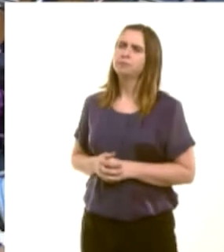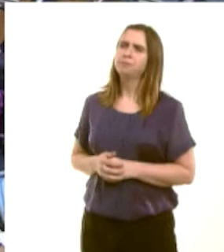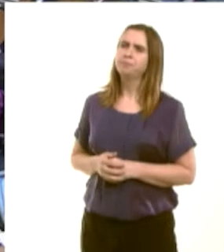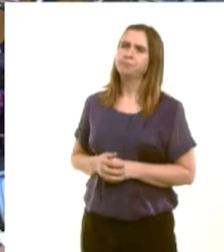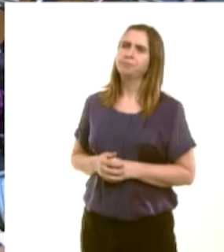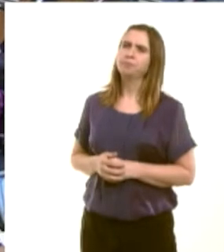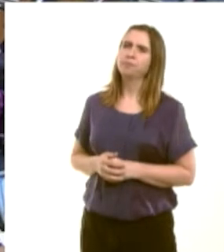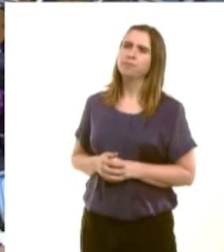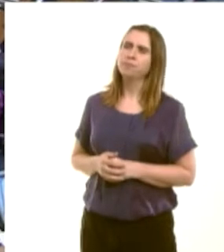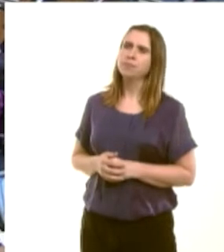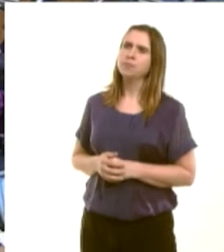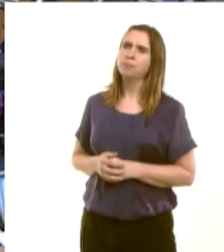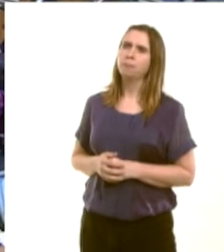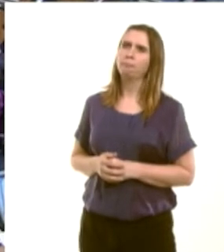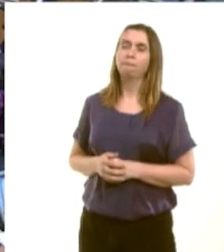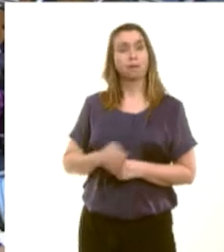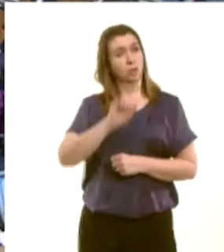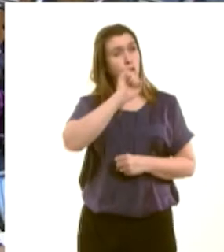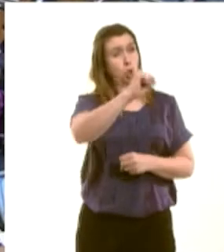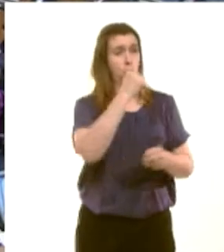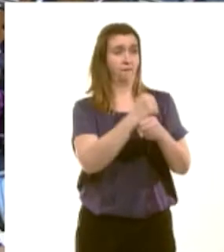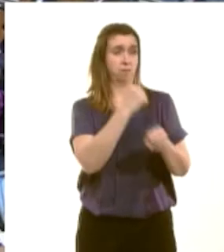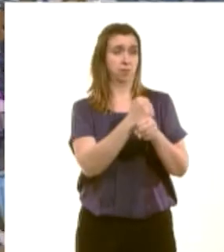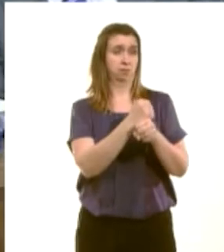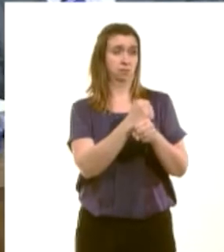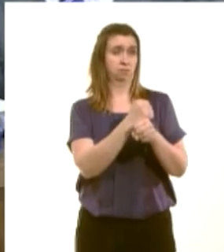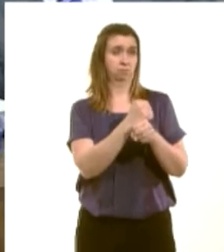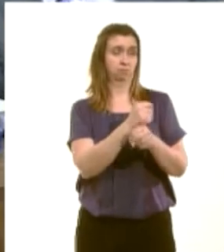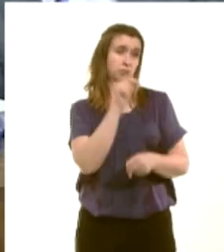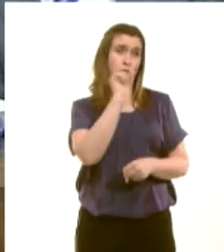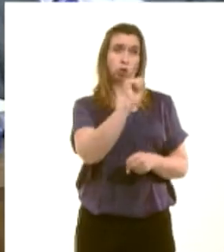Darren Millar: First Minister, yours is the only Government that Wales has had that has